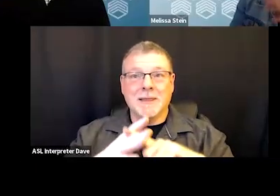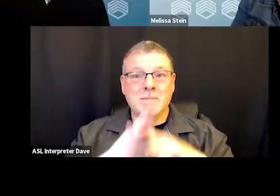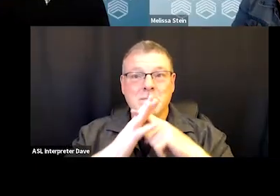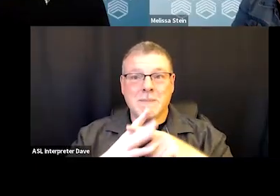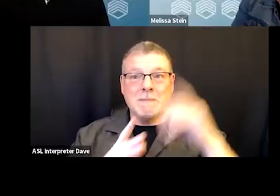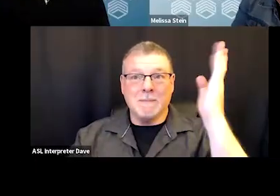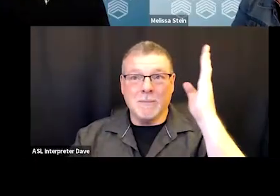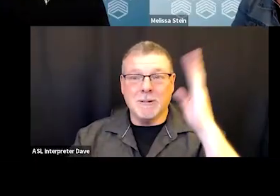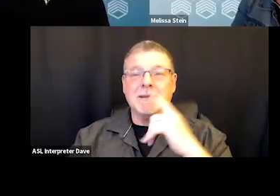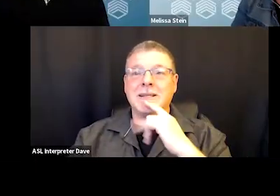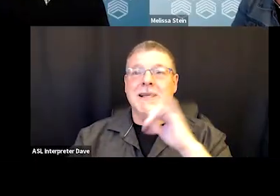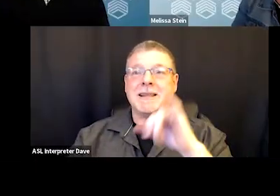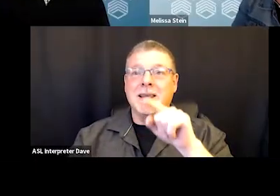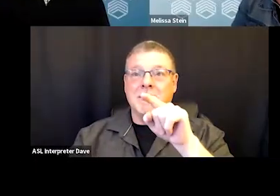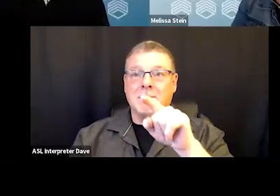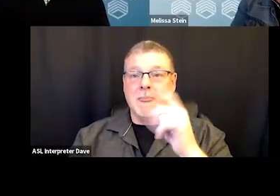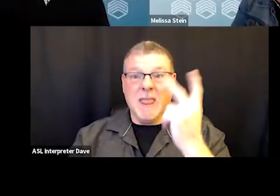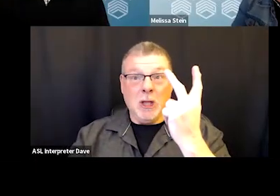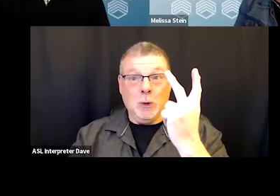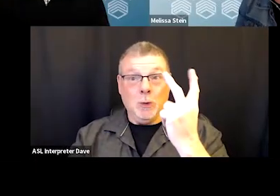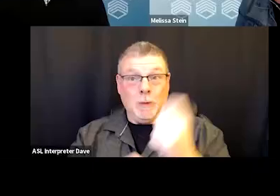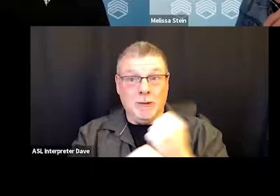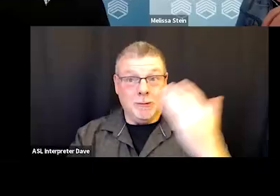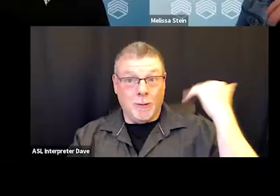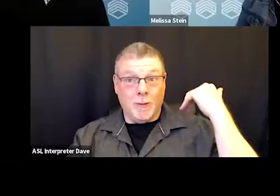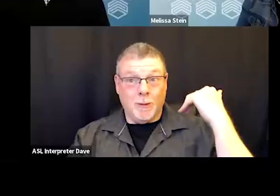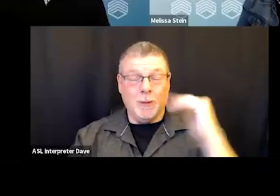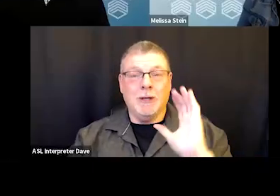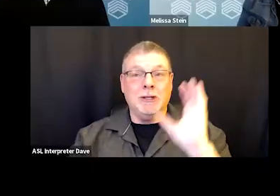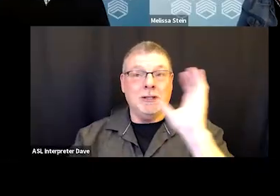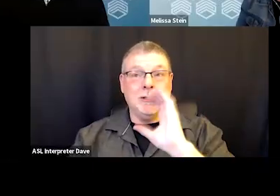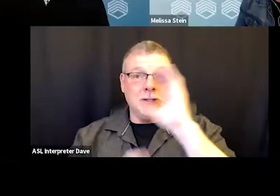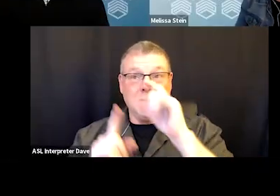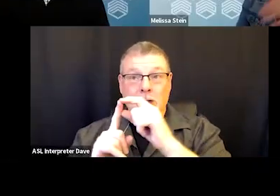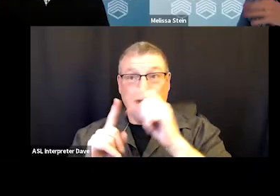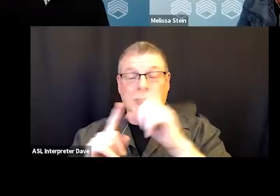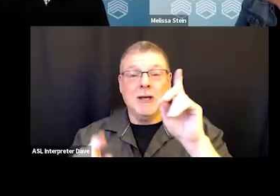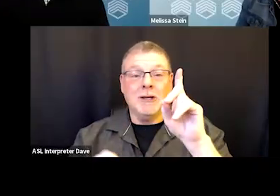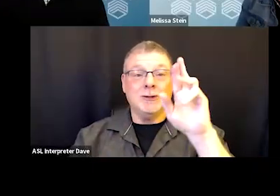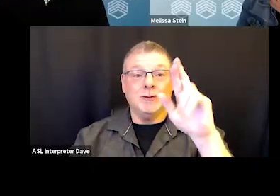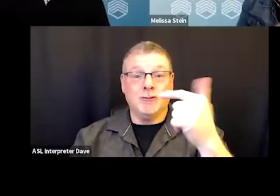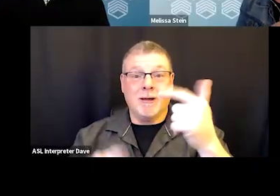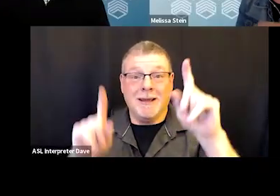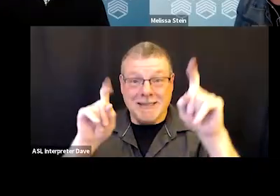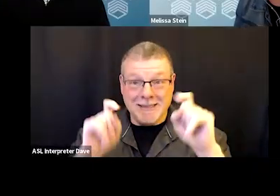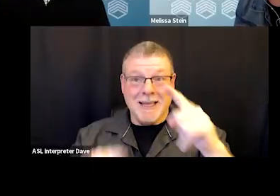you said that as of two years ago, searching the terms drug testing and trauma-informed